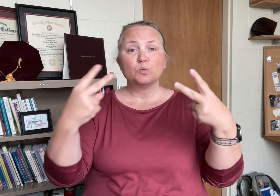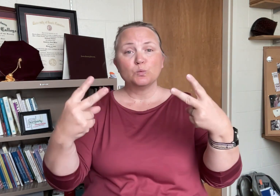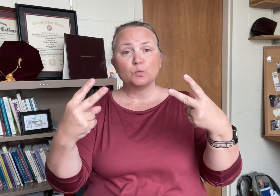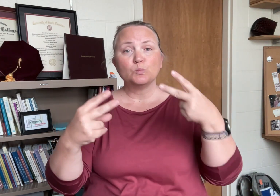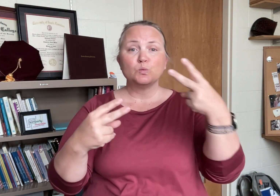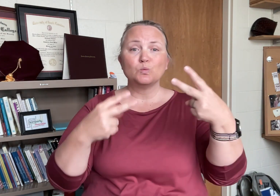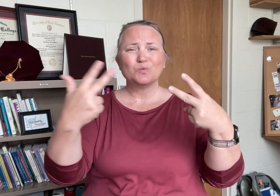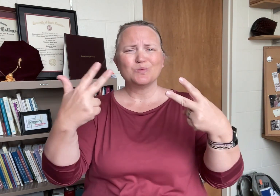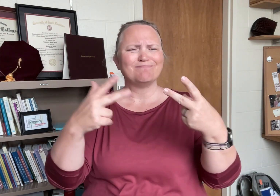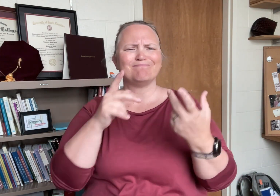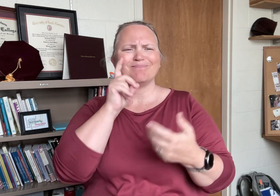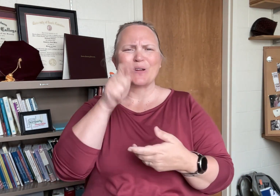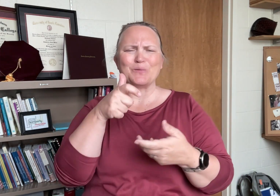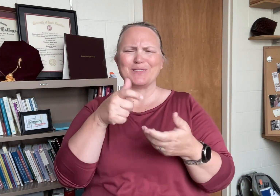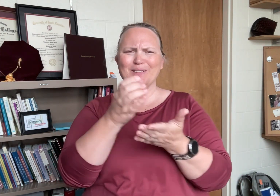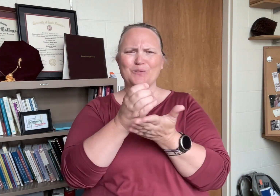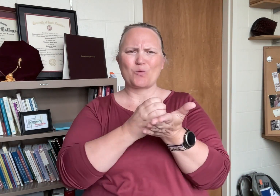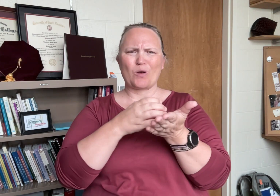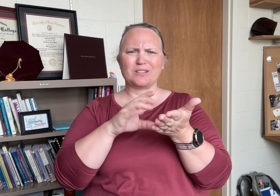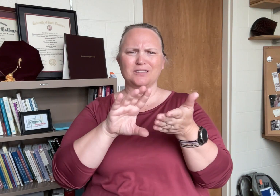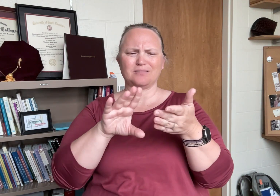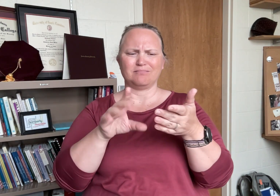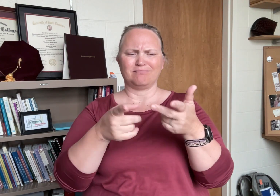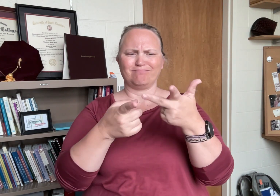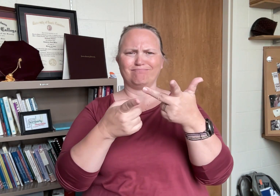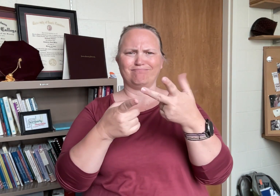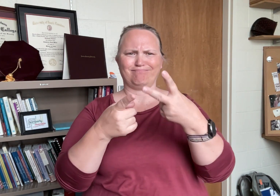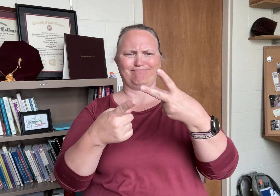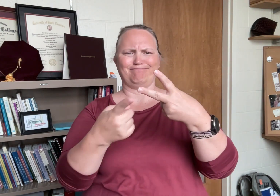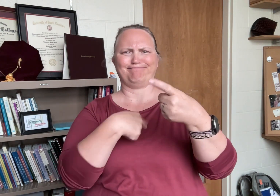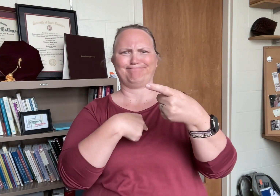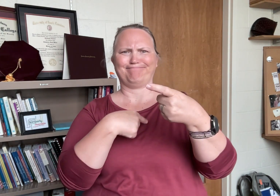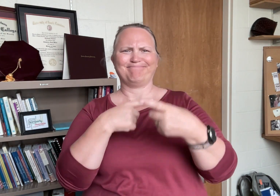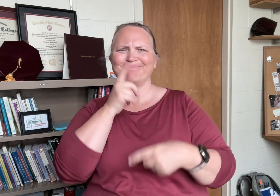two, three or a two, two course load. So I really don't need course reassign time.